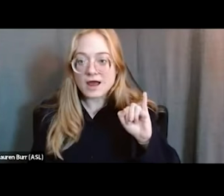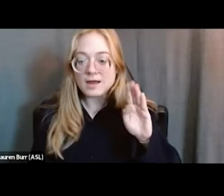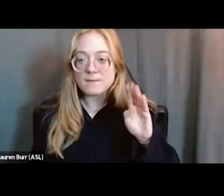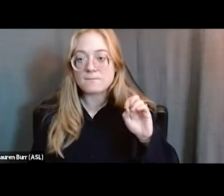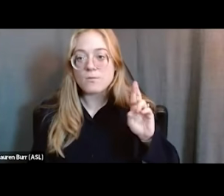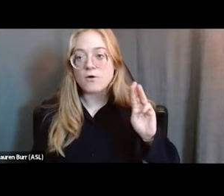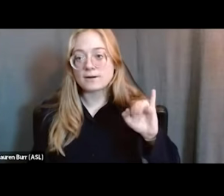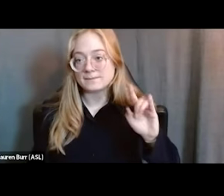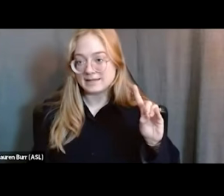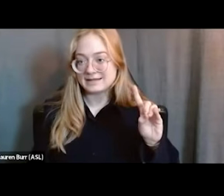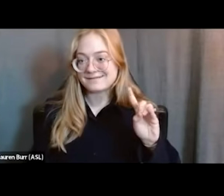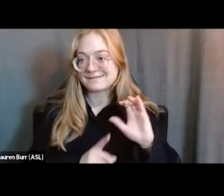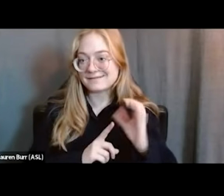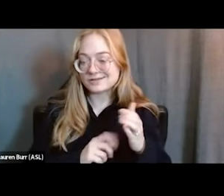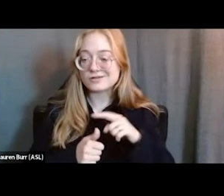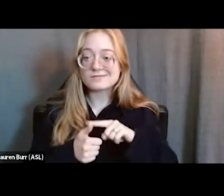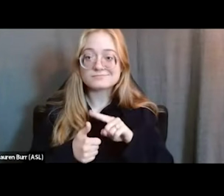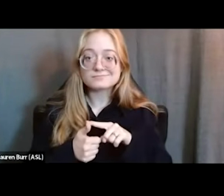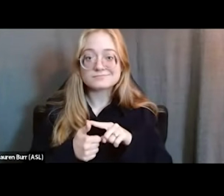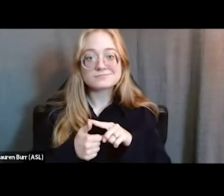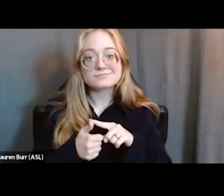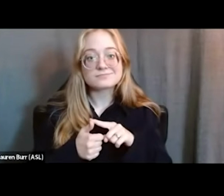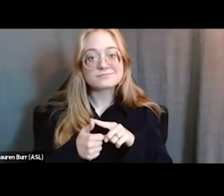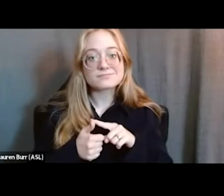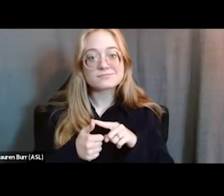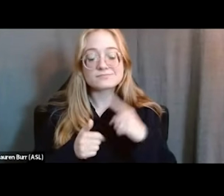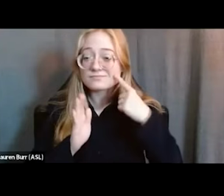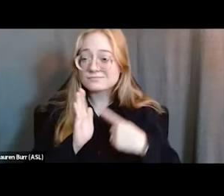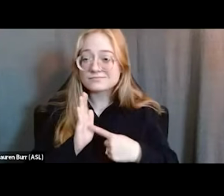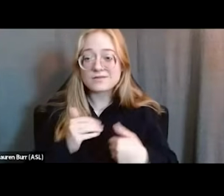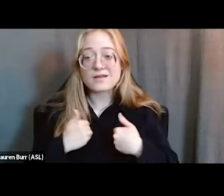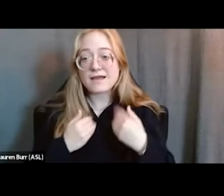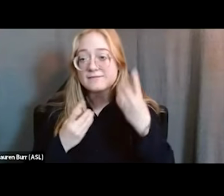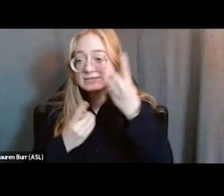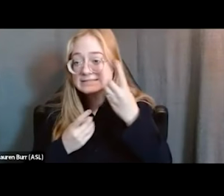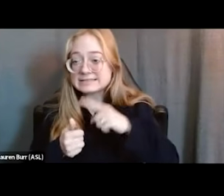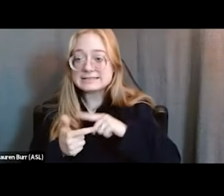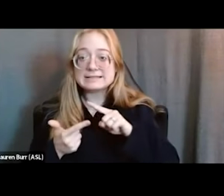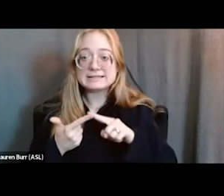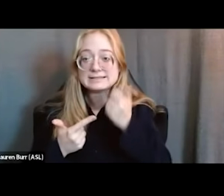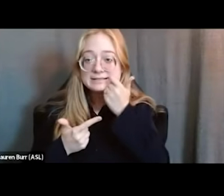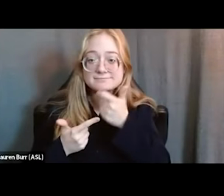they have often disproportionate mental illness and substance use disorders. And many of those treatment providers